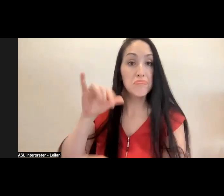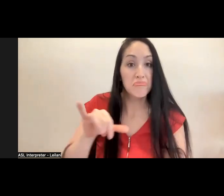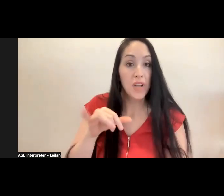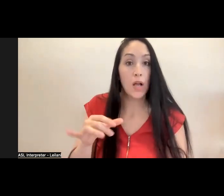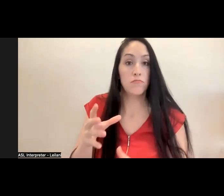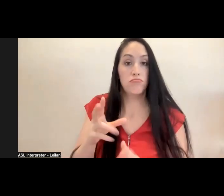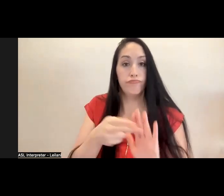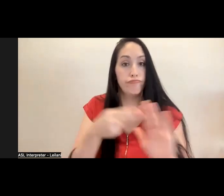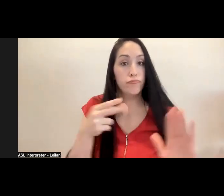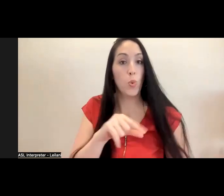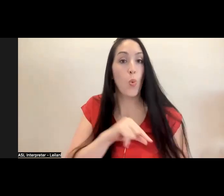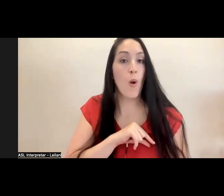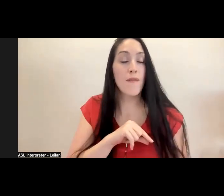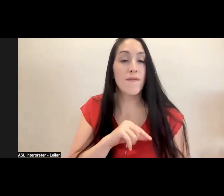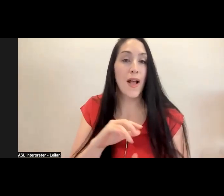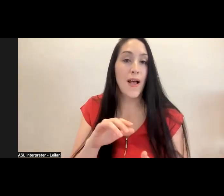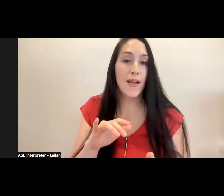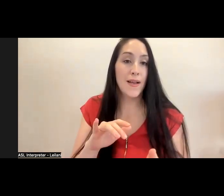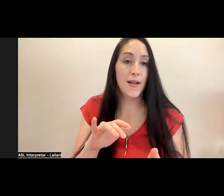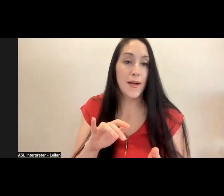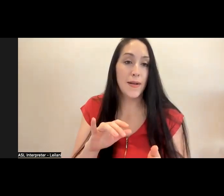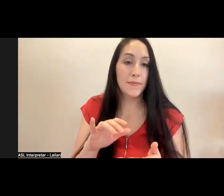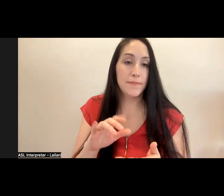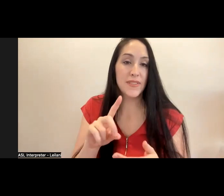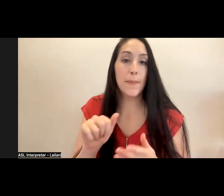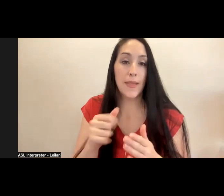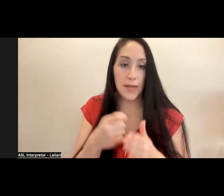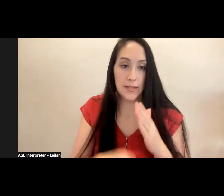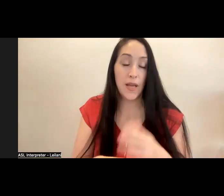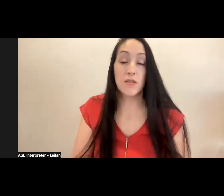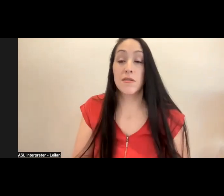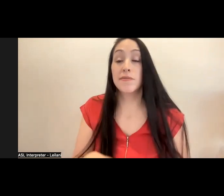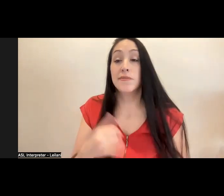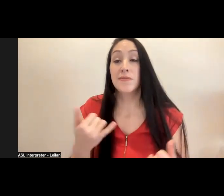because that can be interpreted very broadly. 11:25:28 Whether that be a vacation going